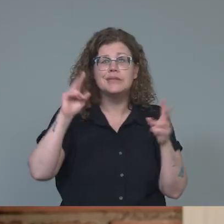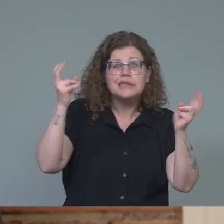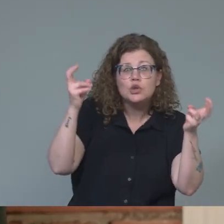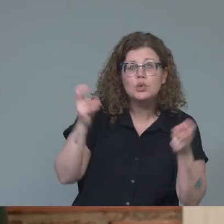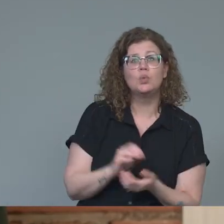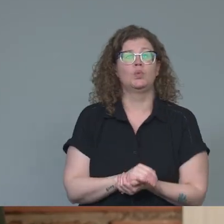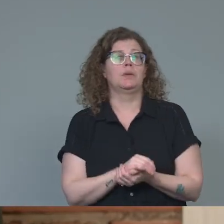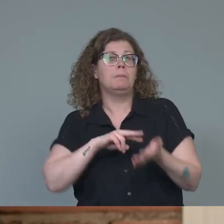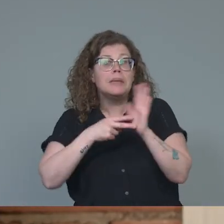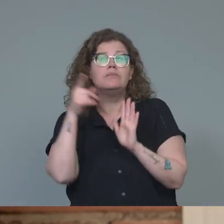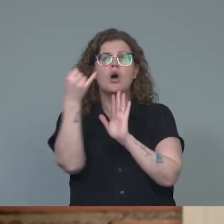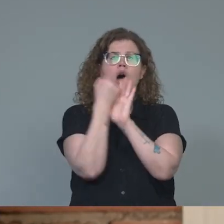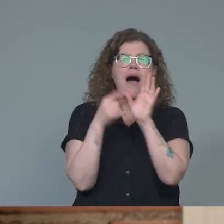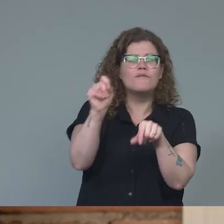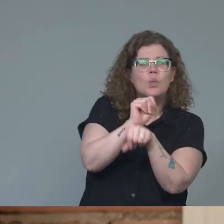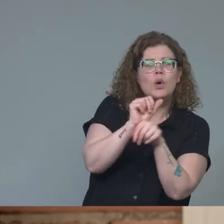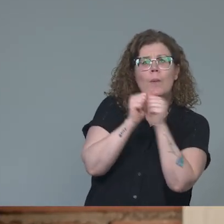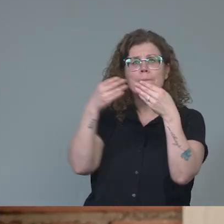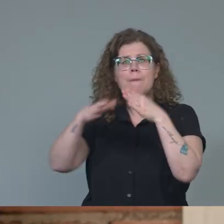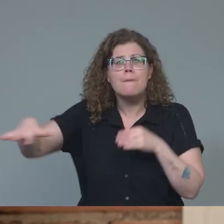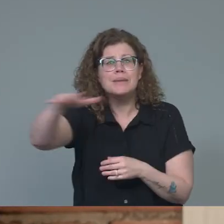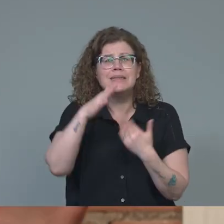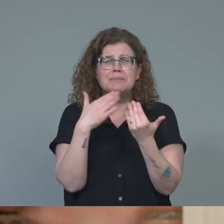when the project is done, you also still want to celebrate the project,